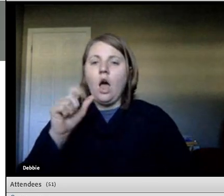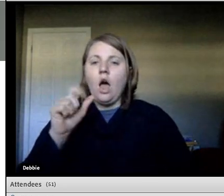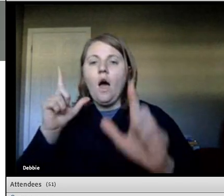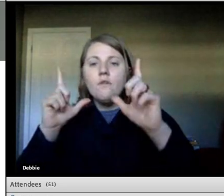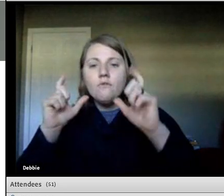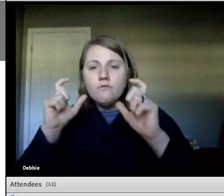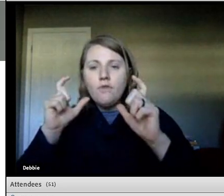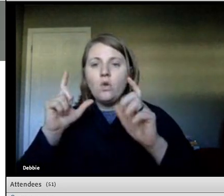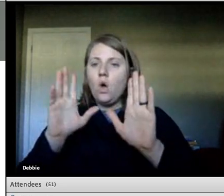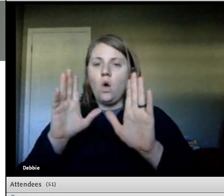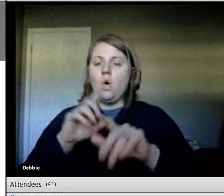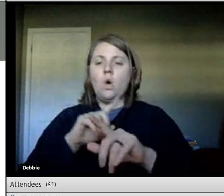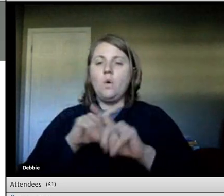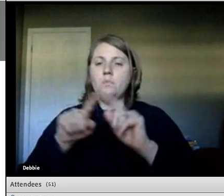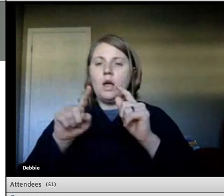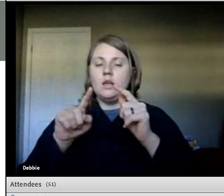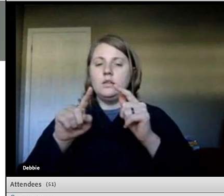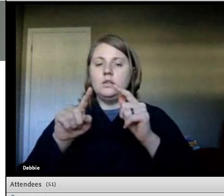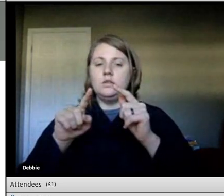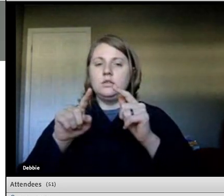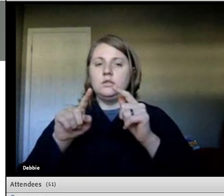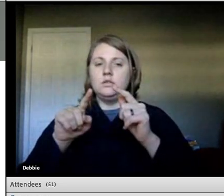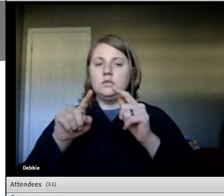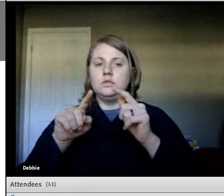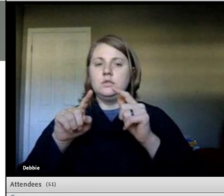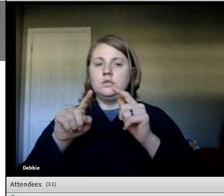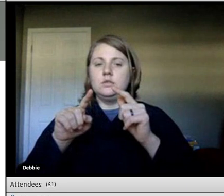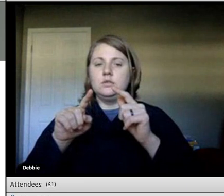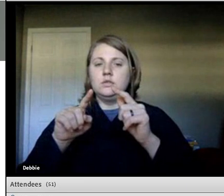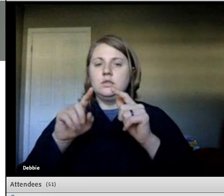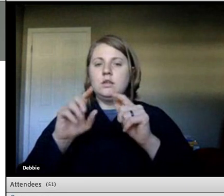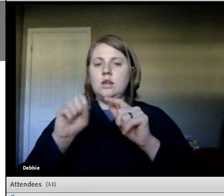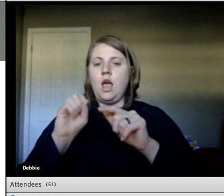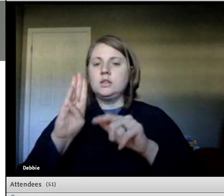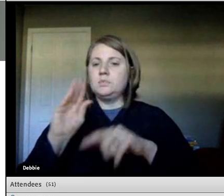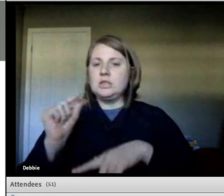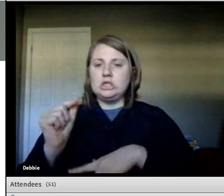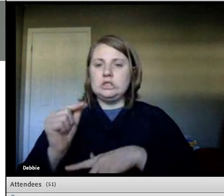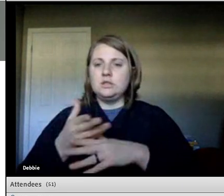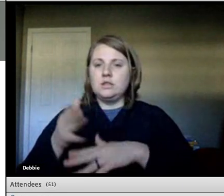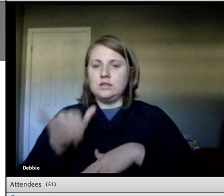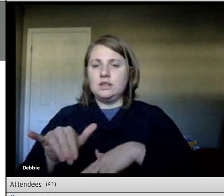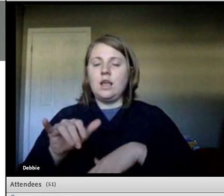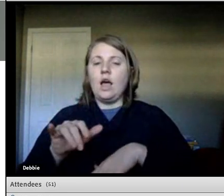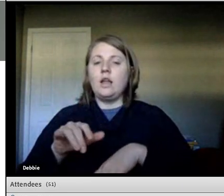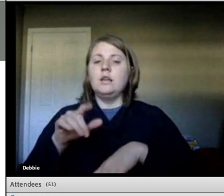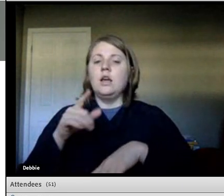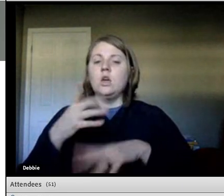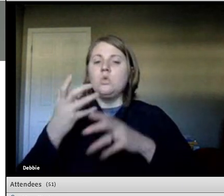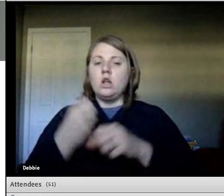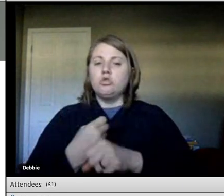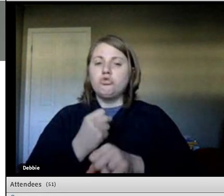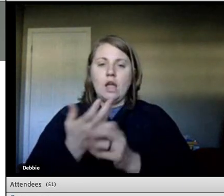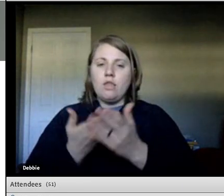and SVGs and stuff like that, so this is -- You know, you want to create things like this and want to create a graphic design.